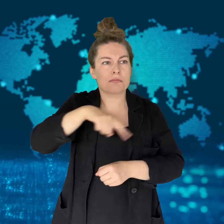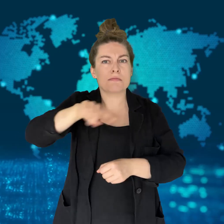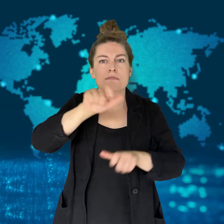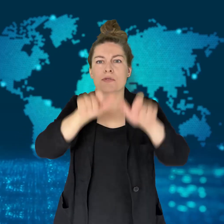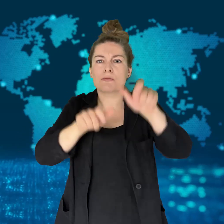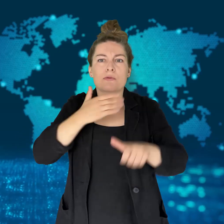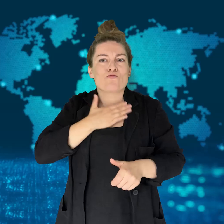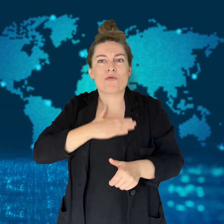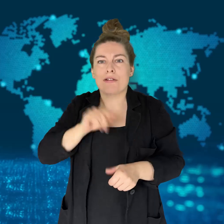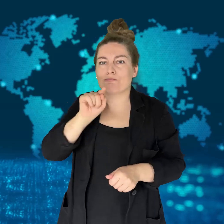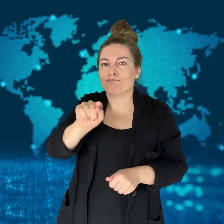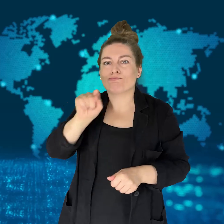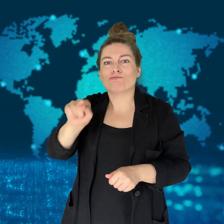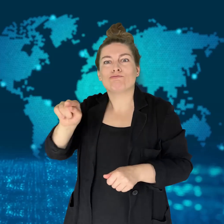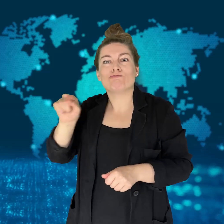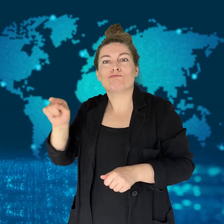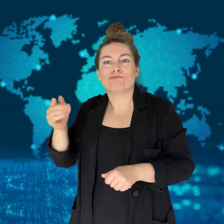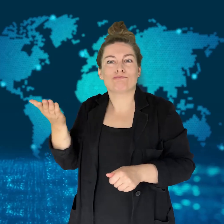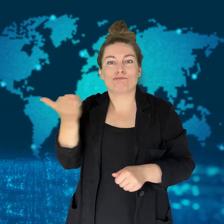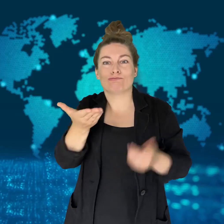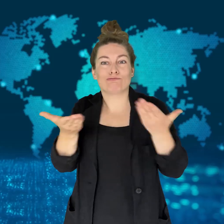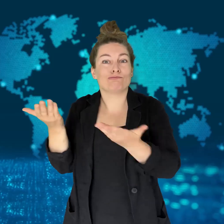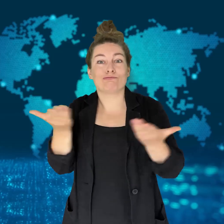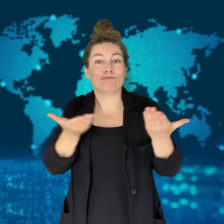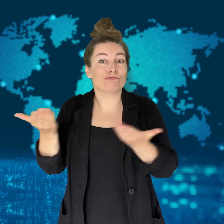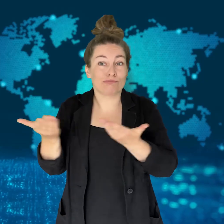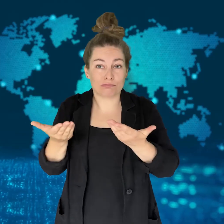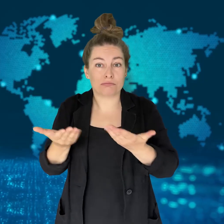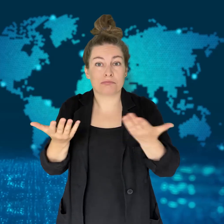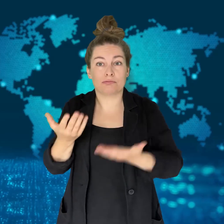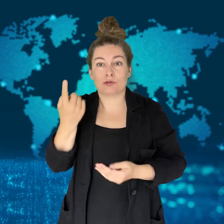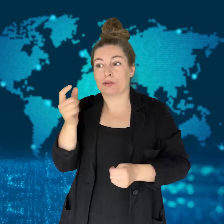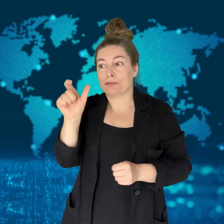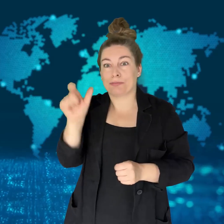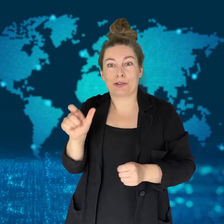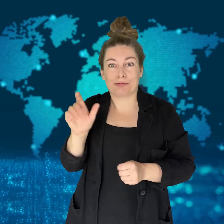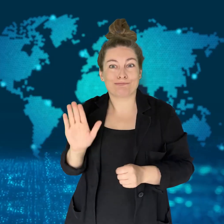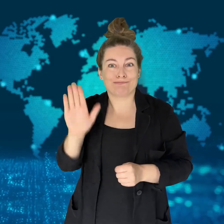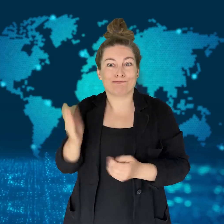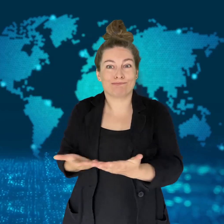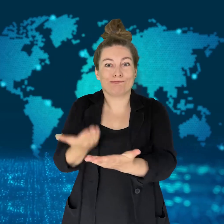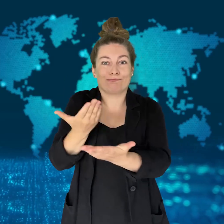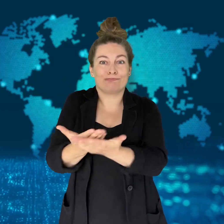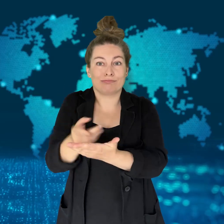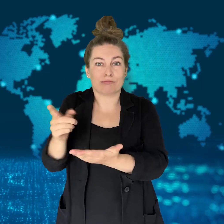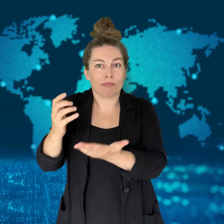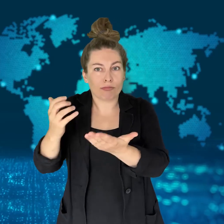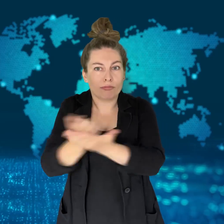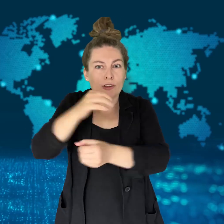People choose their preferred candidate in the first round.